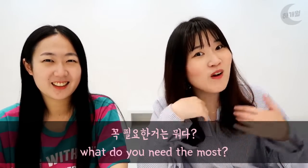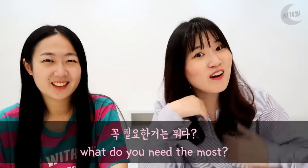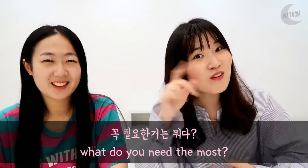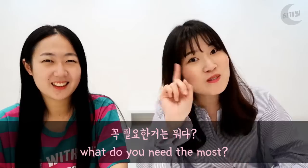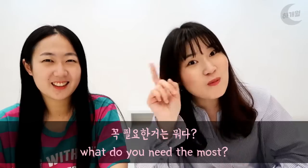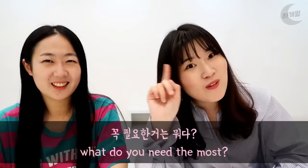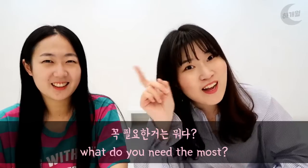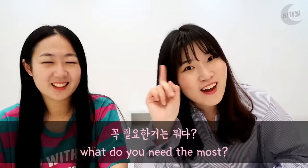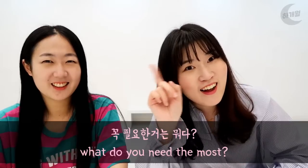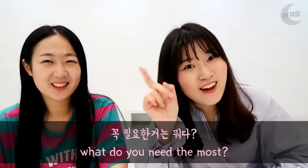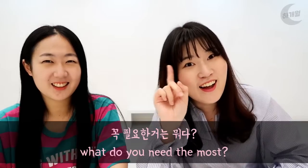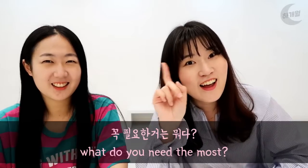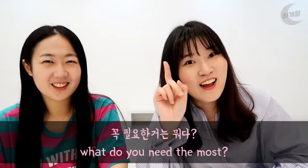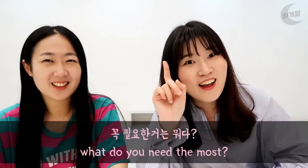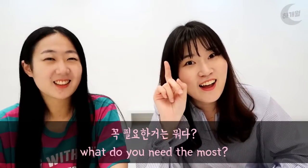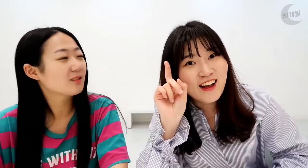what do you need the most?